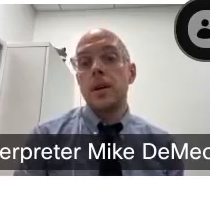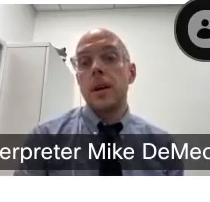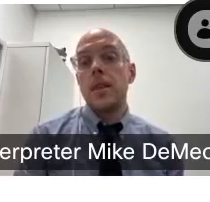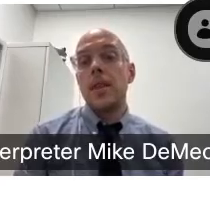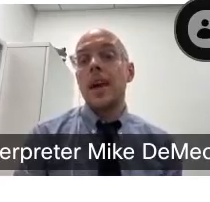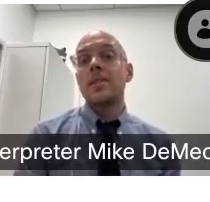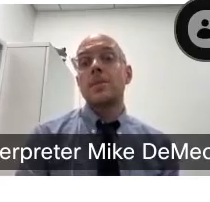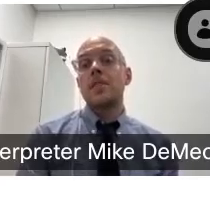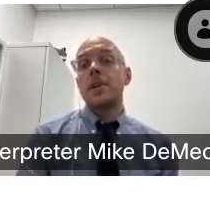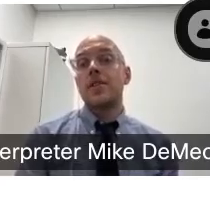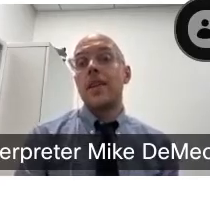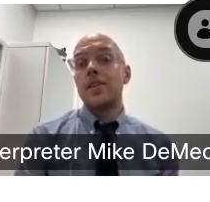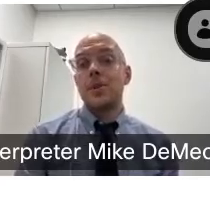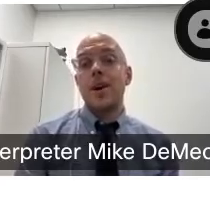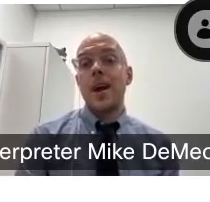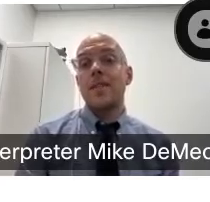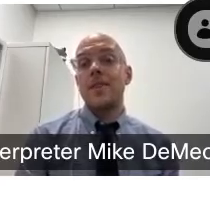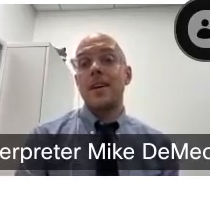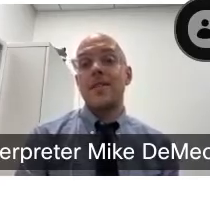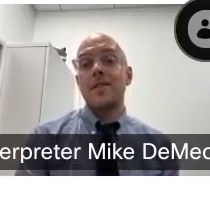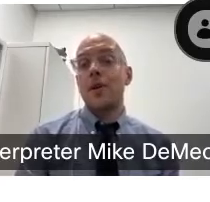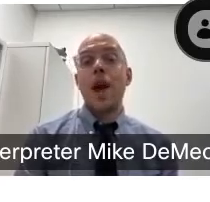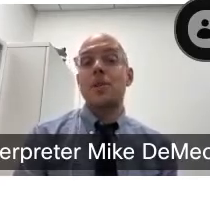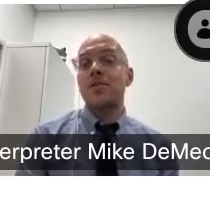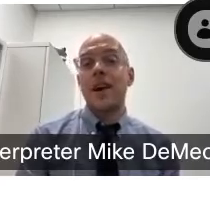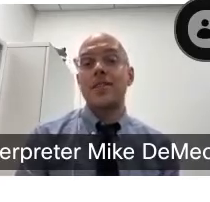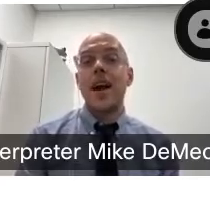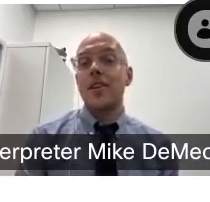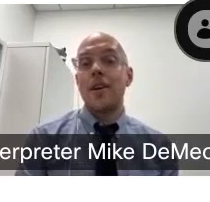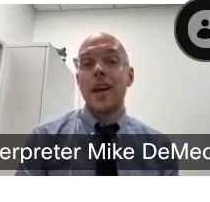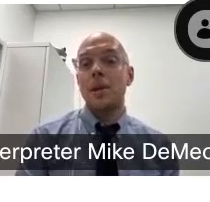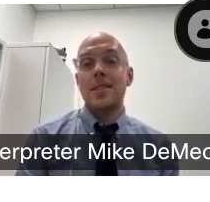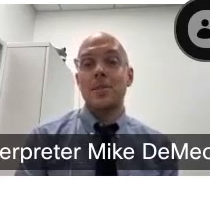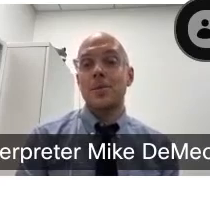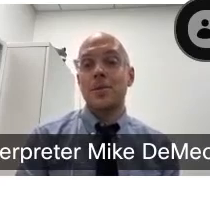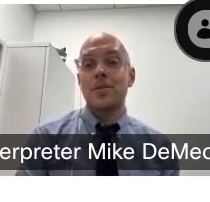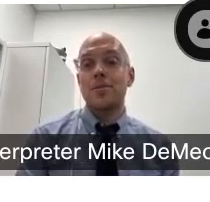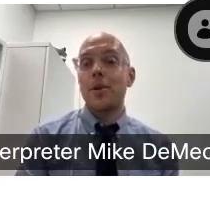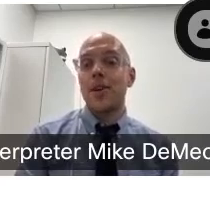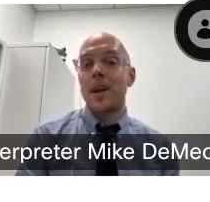And that can sometimes be a challenge when you have a rapid fire dialog happening in some sort of program.